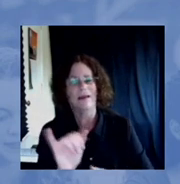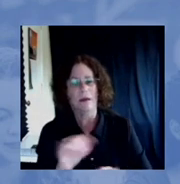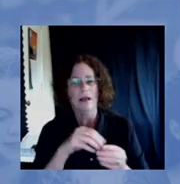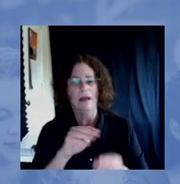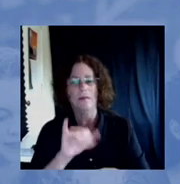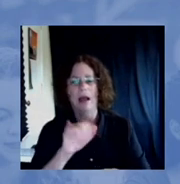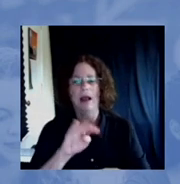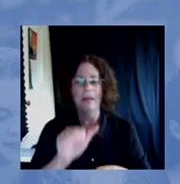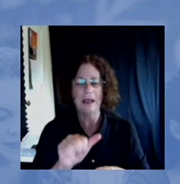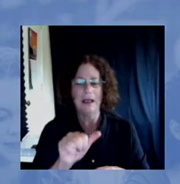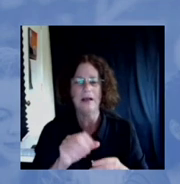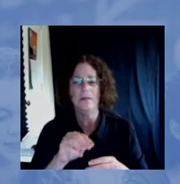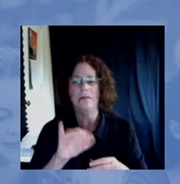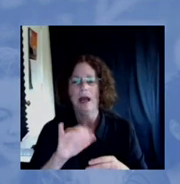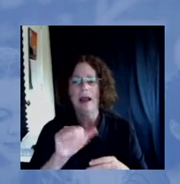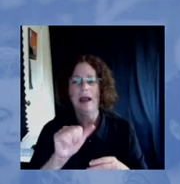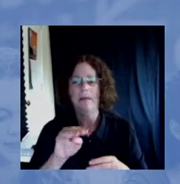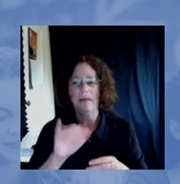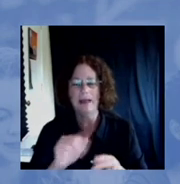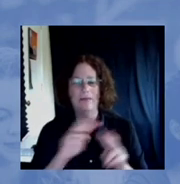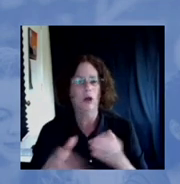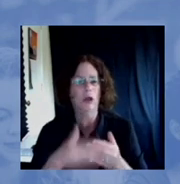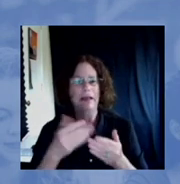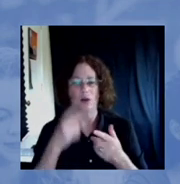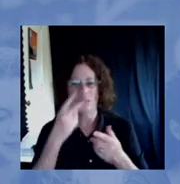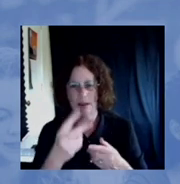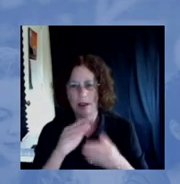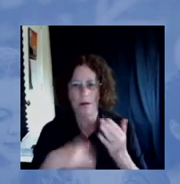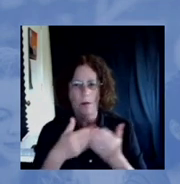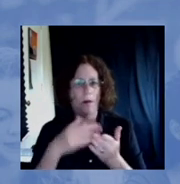VERY SPECIFIC AND VERY EASY TO SEE. ALL OF OUR STUDENT SERVICES PROFESSIONALS,